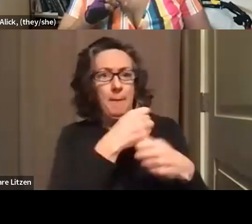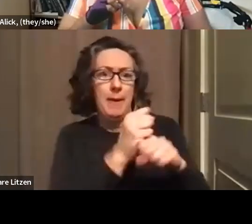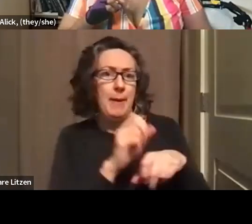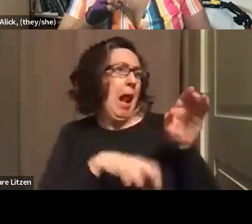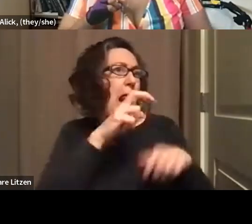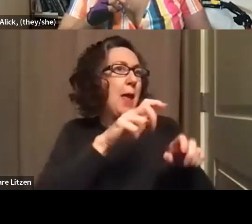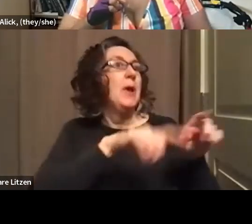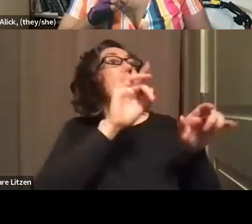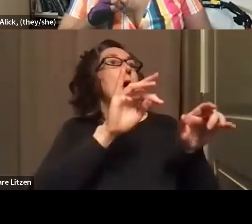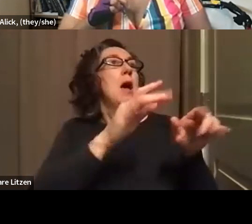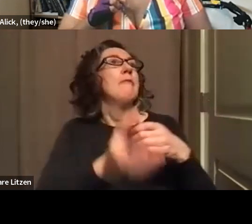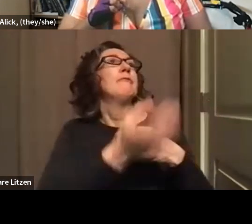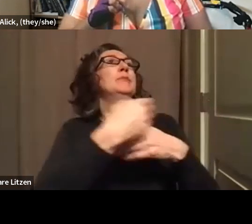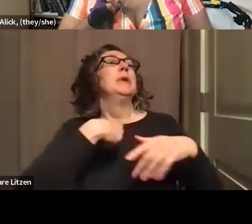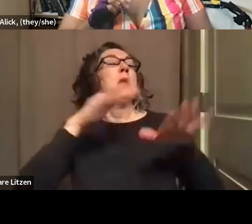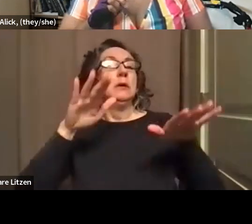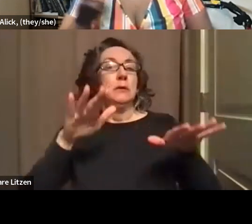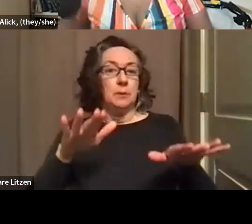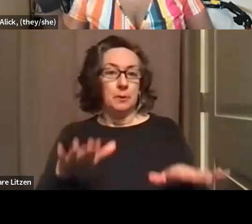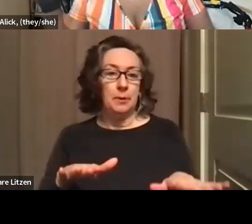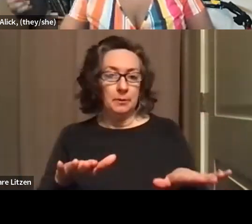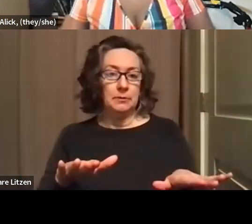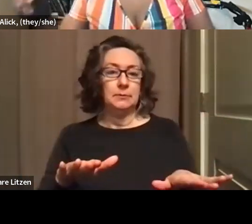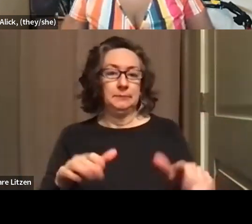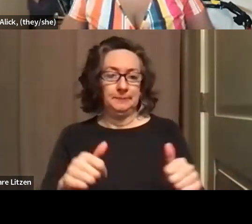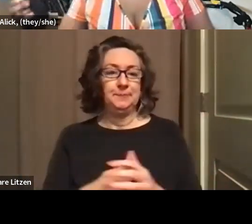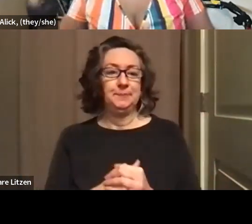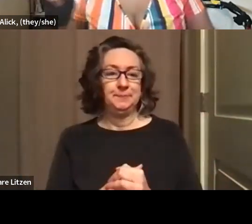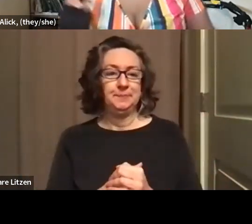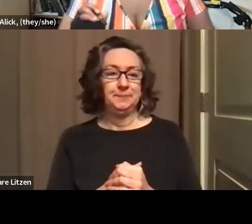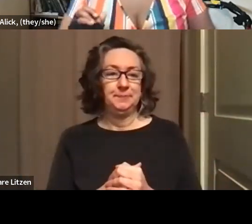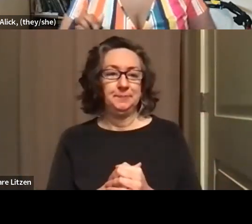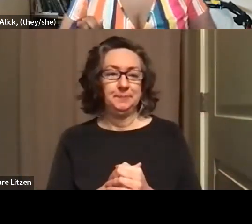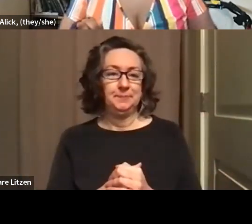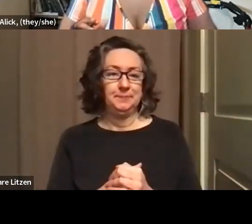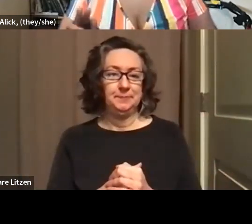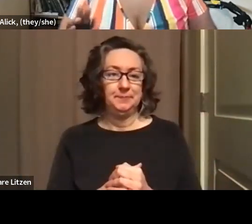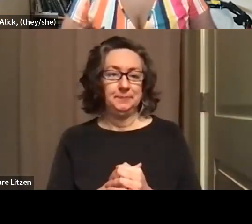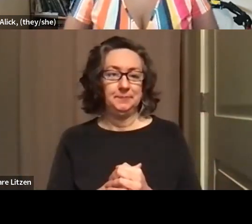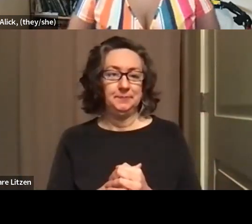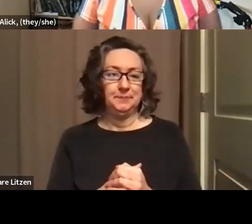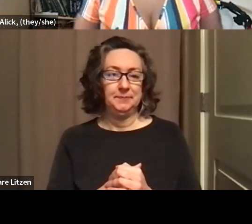I am Chris Daigre.